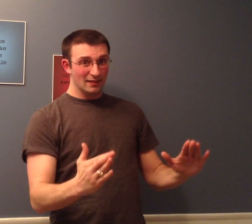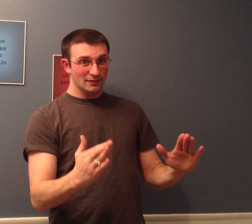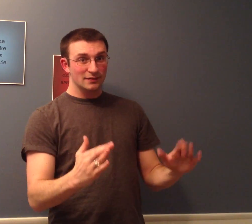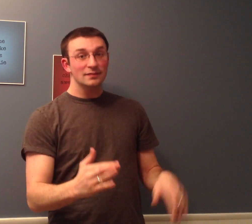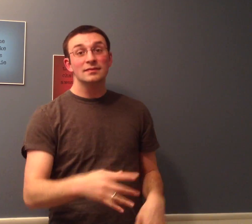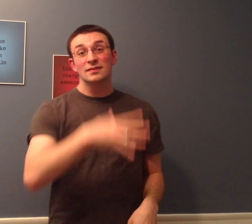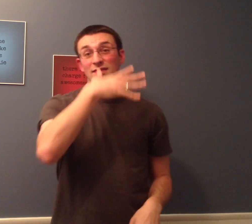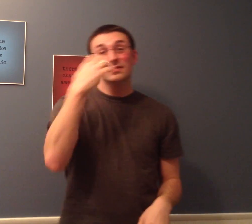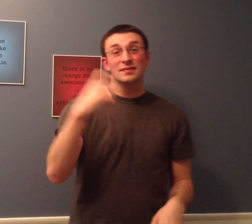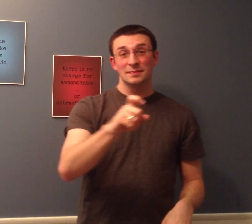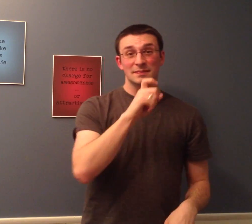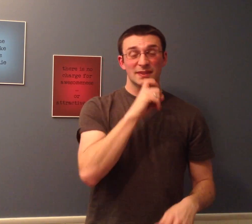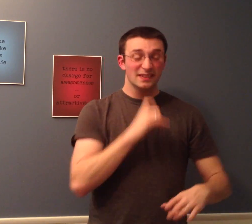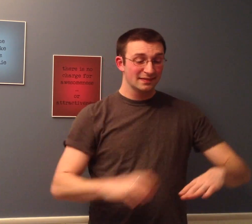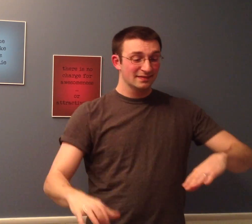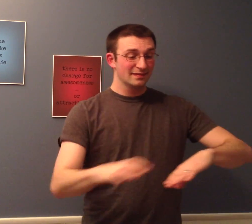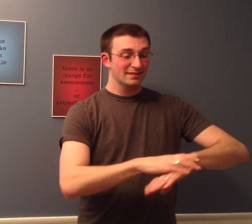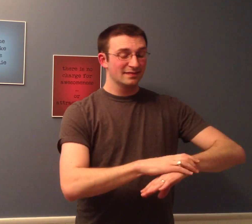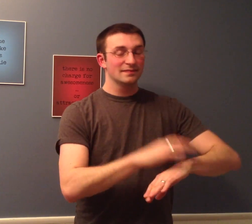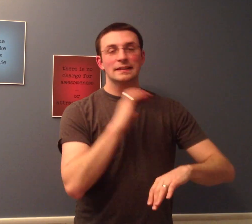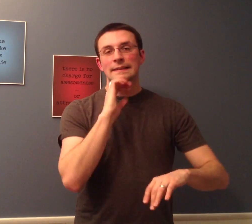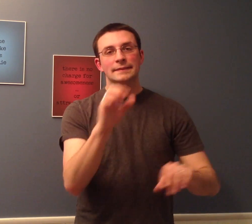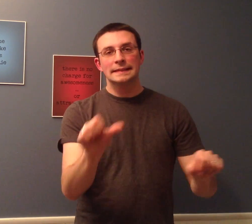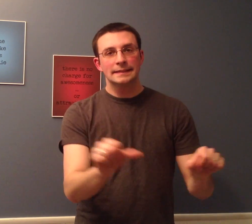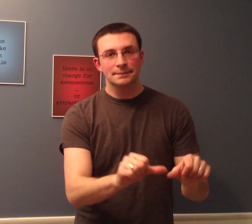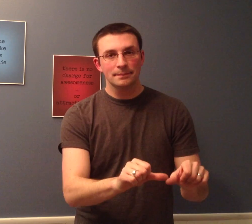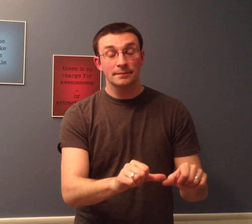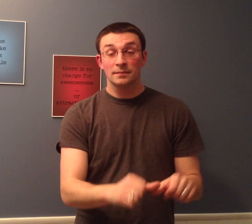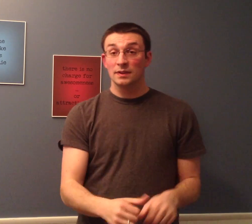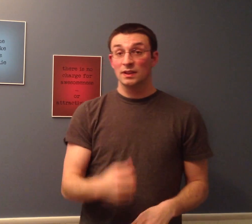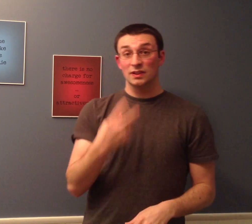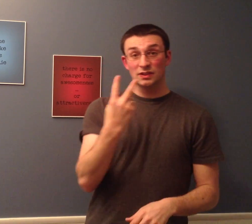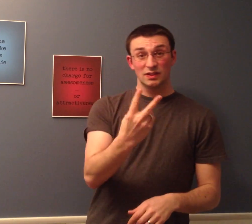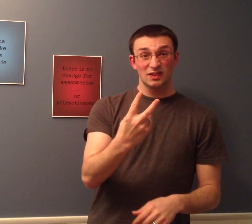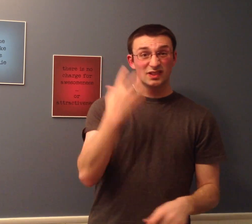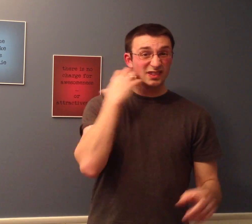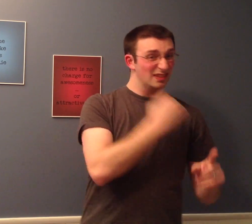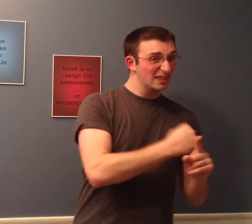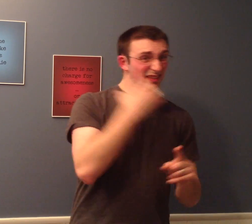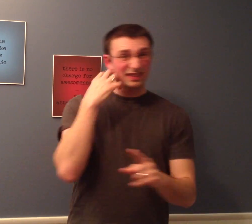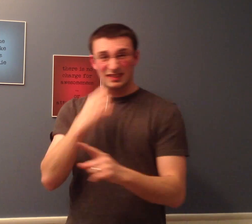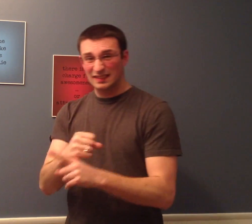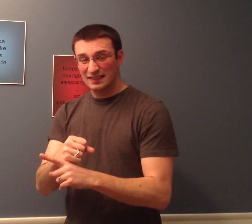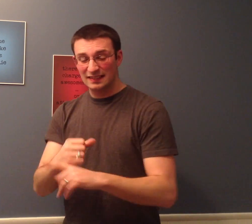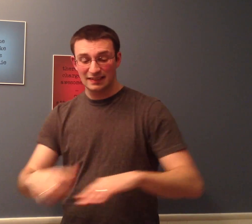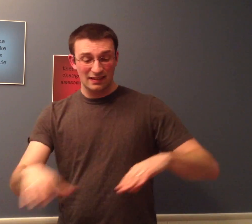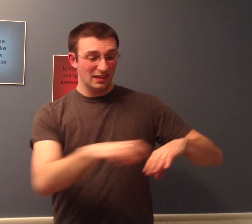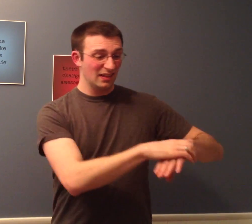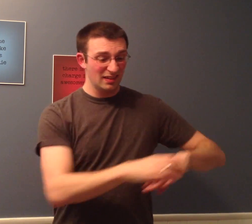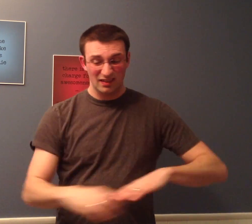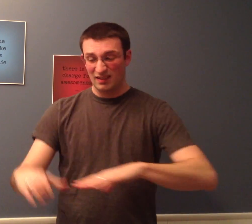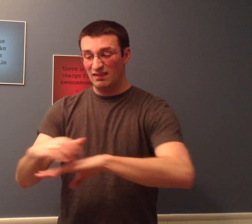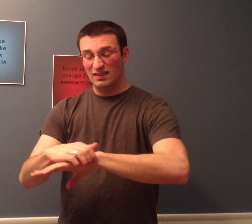house. Well, he tried it on her mugly other and it fidn't dit. Then he tried it on her